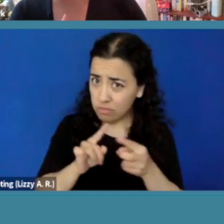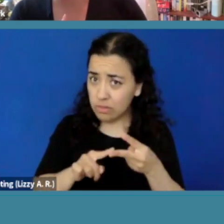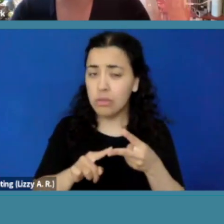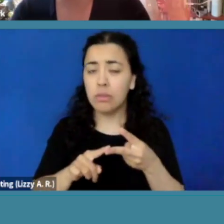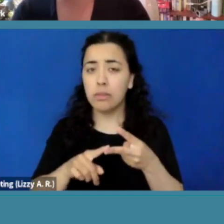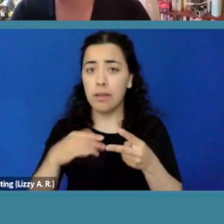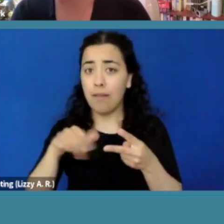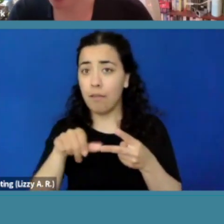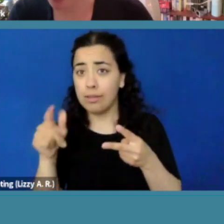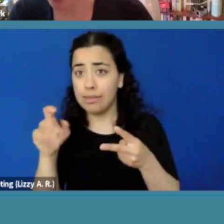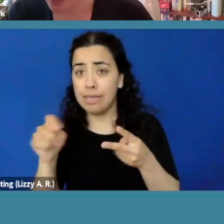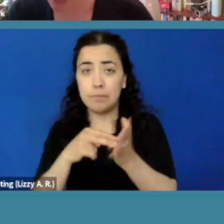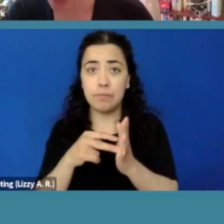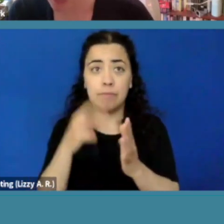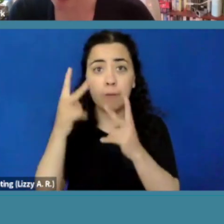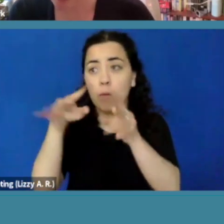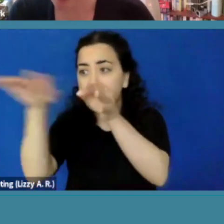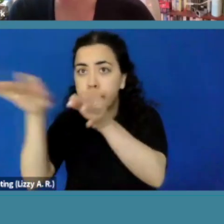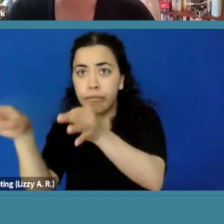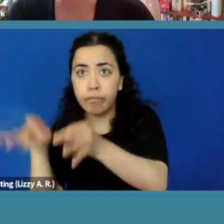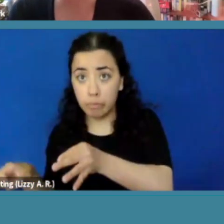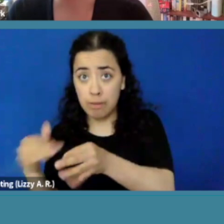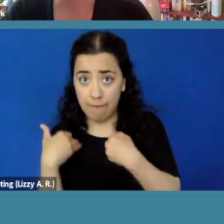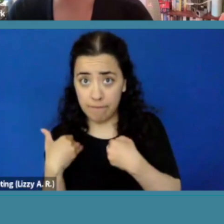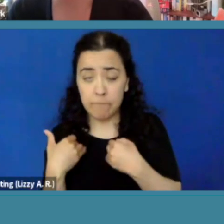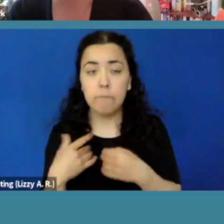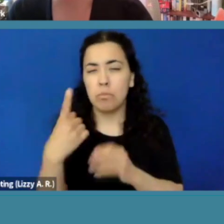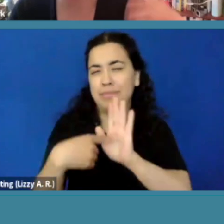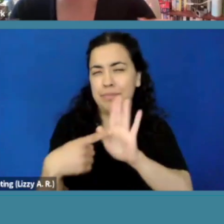So just as a quick example, we did a bunch of,